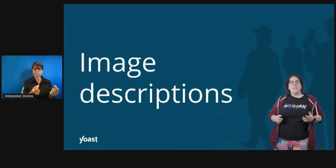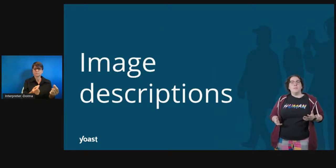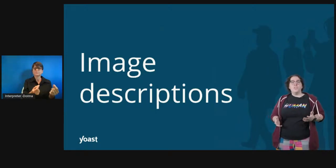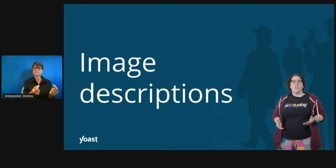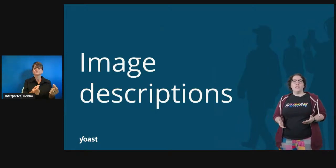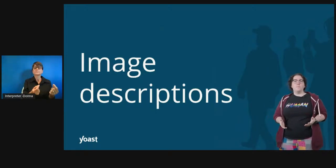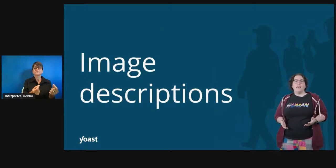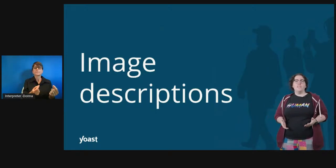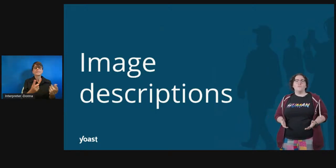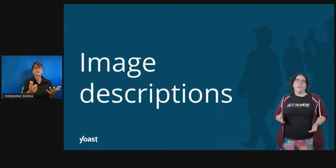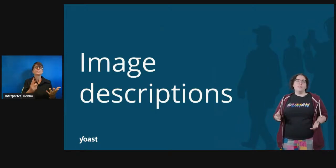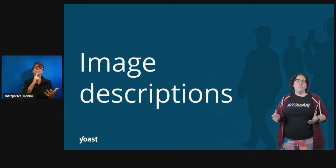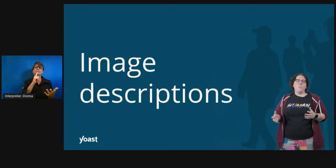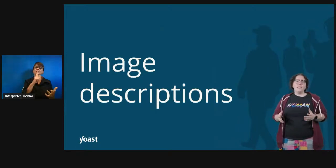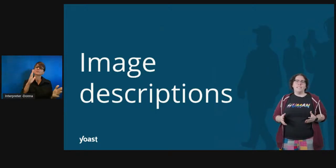When it comes to Alt Text, what you need to do